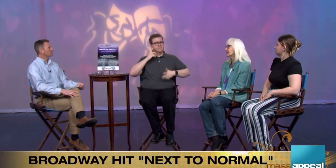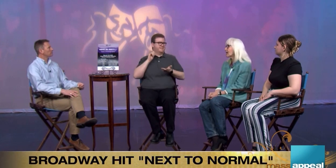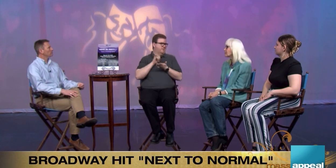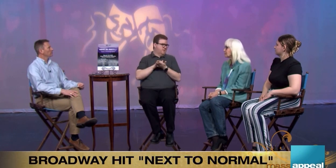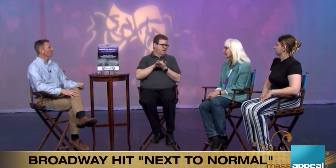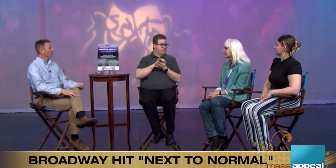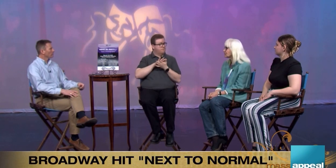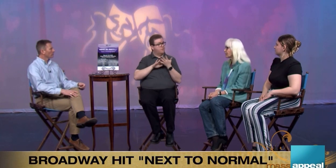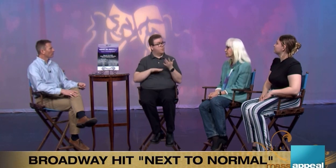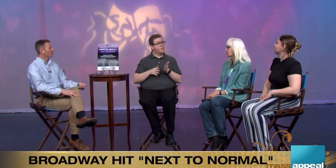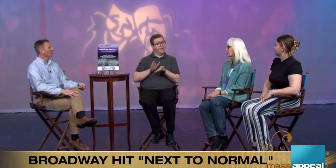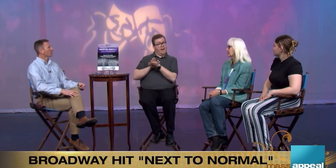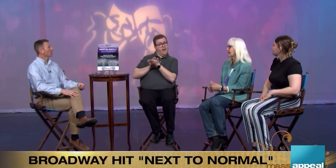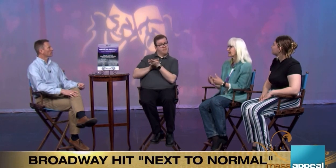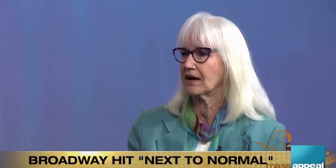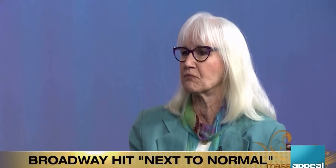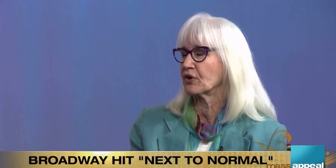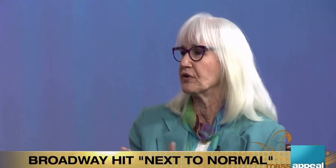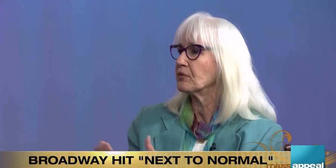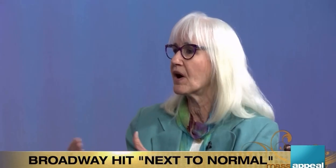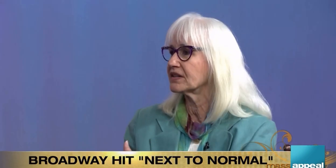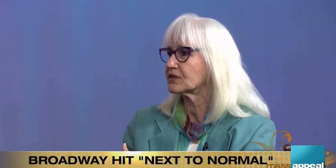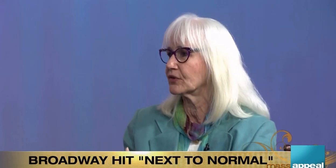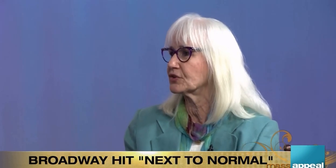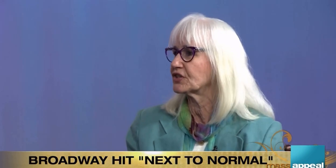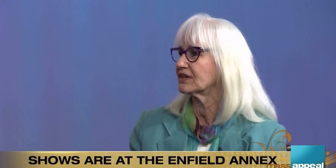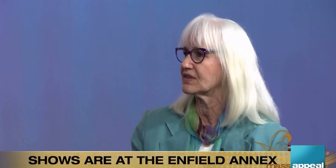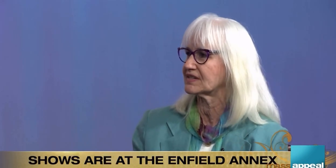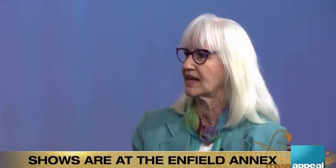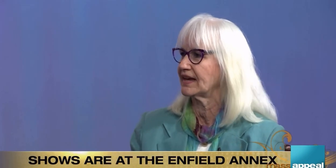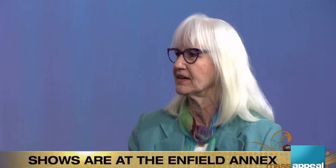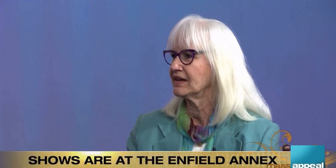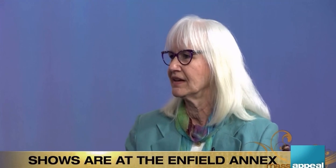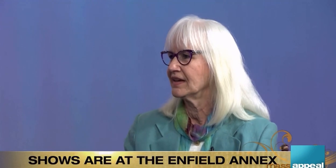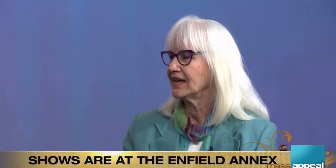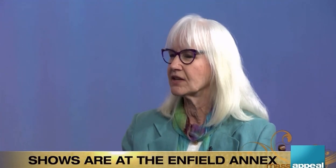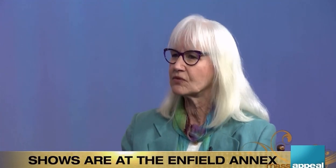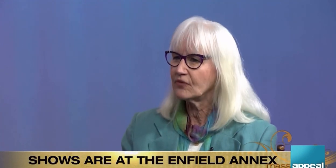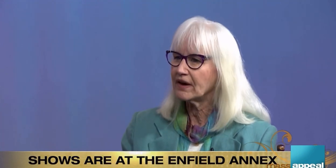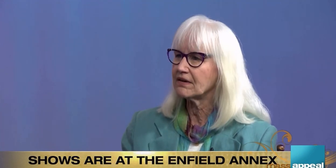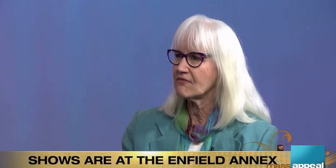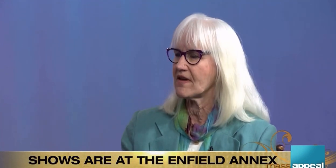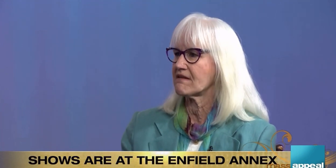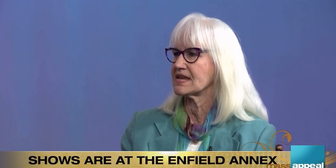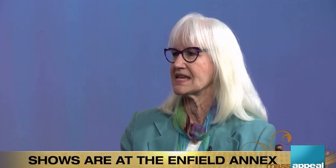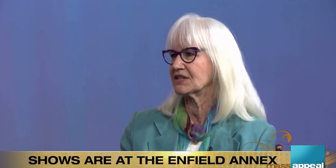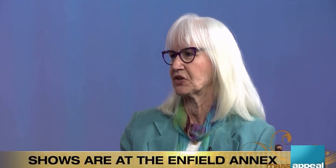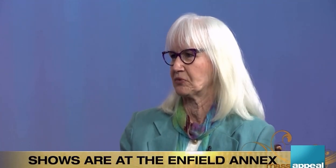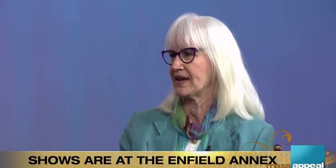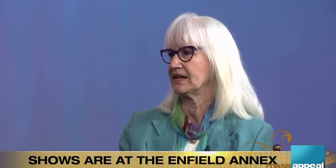complement each other to create a more nuanced version of the sign, it's very very integrated.